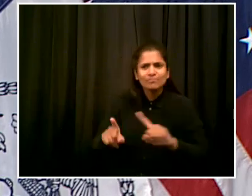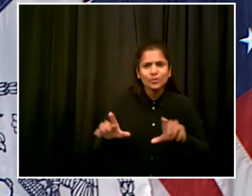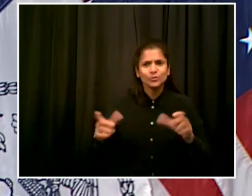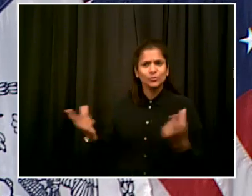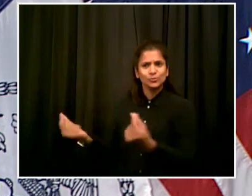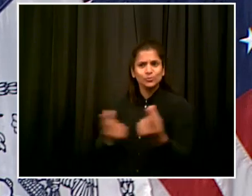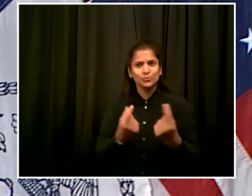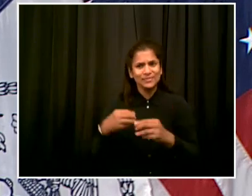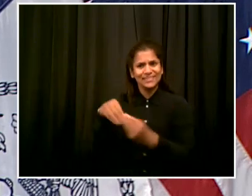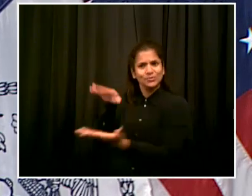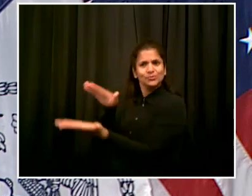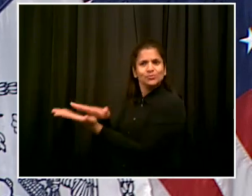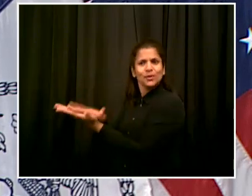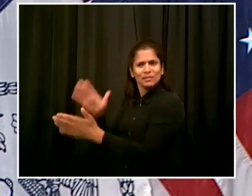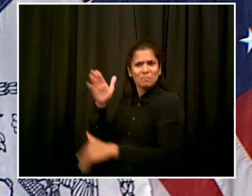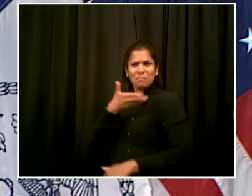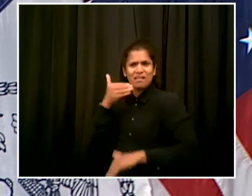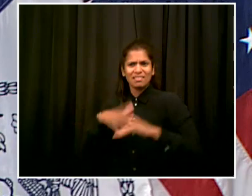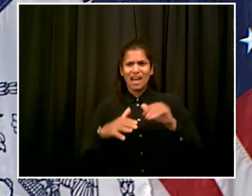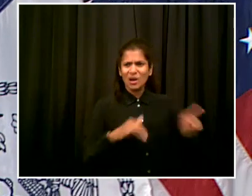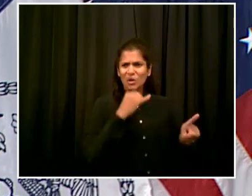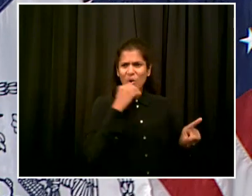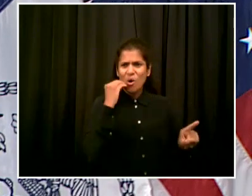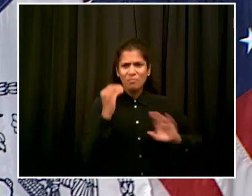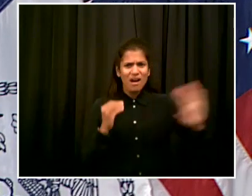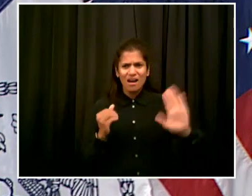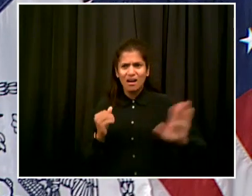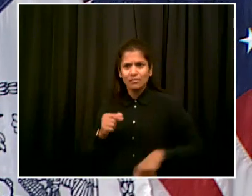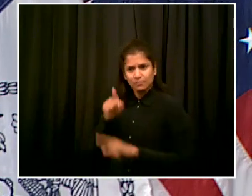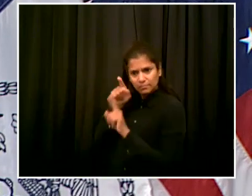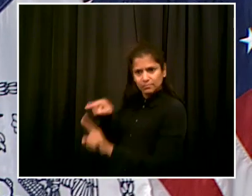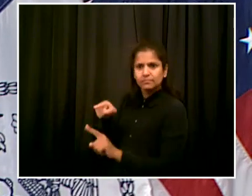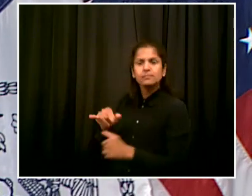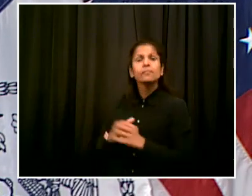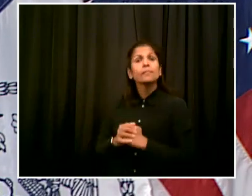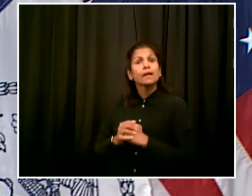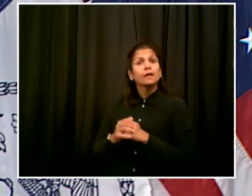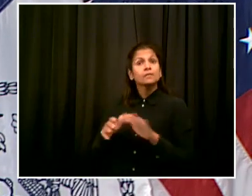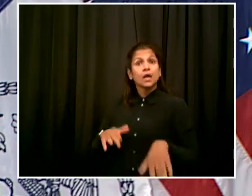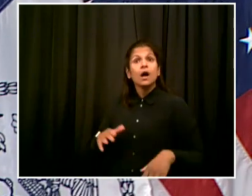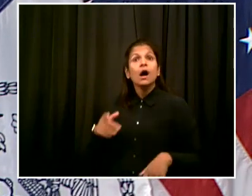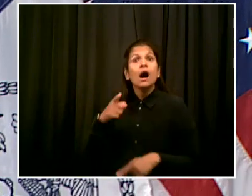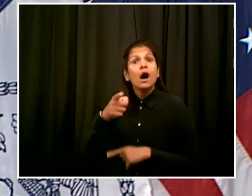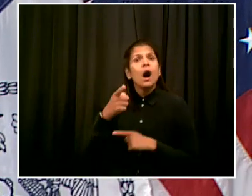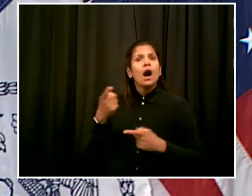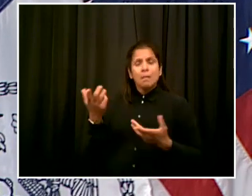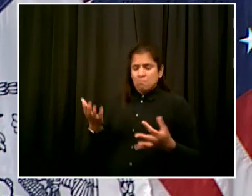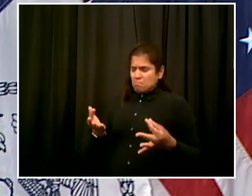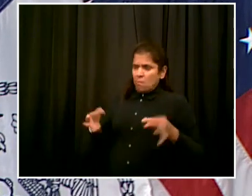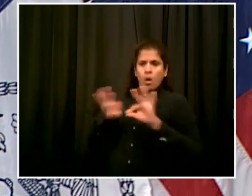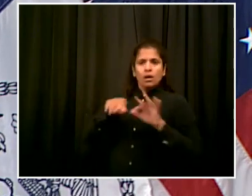OUR OBLIGATION TO DO OUR VERY BEST FOR PARENTS AND FAMILIES IS NECESSARY. BUT WE WILL WORK WITH THE STTAE ON THAT.